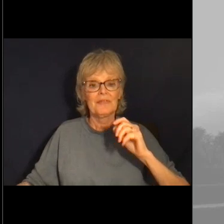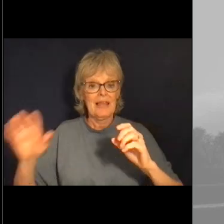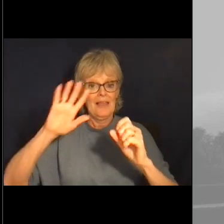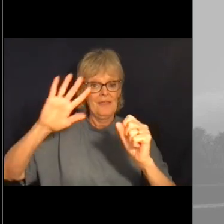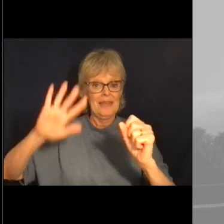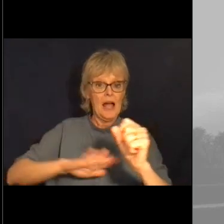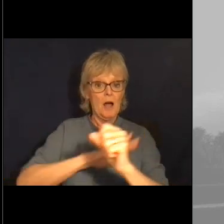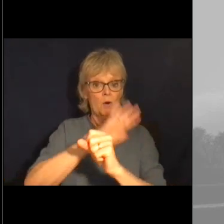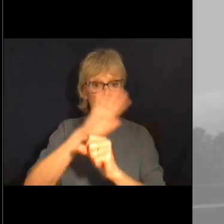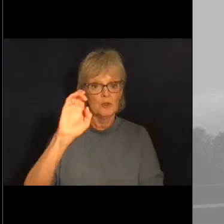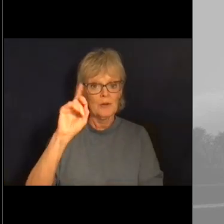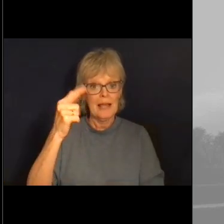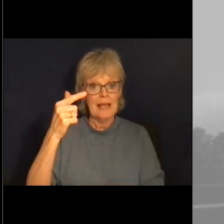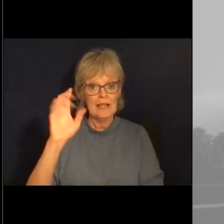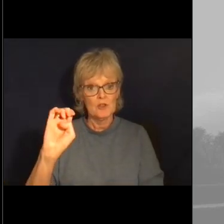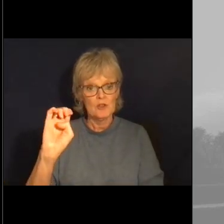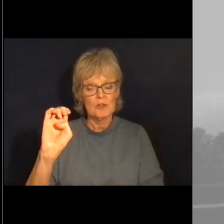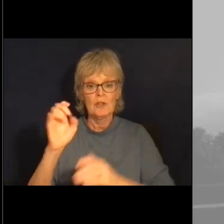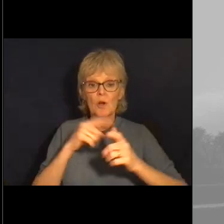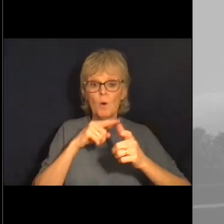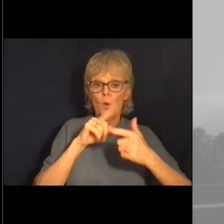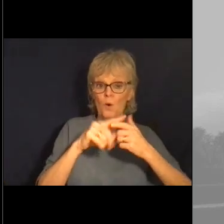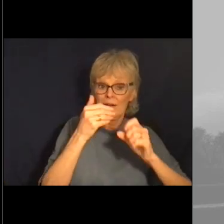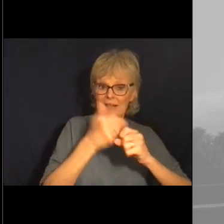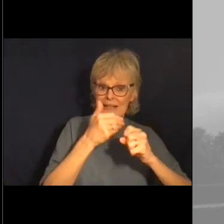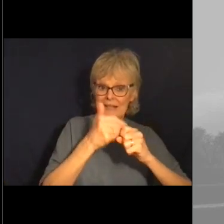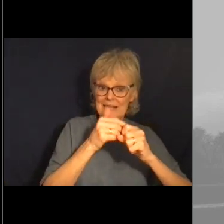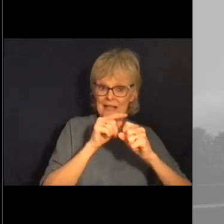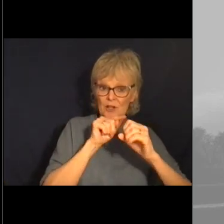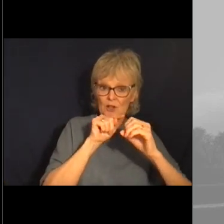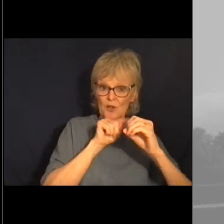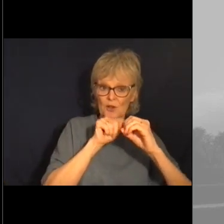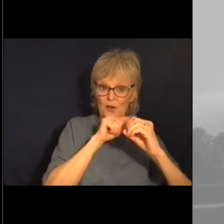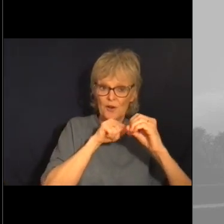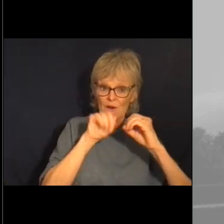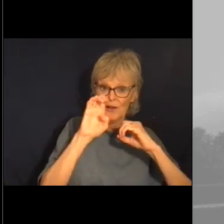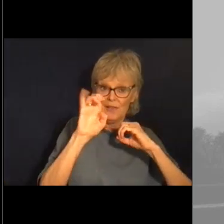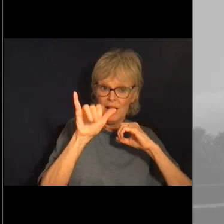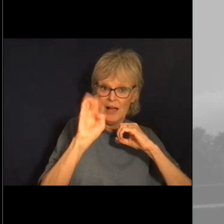Paul says, "Around the eye." Jasper says, "On the outside."